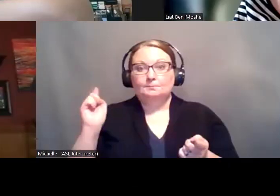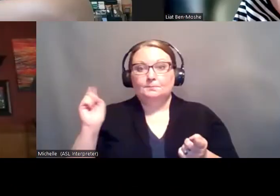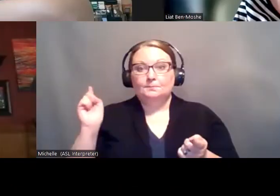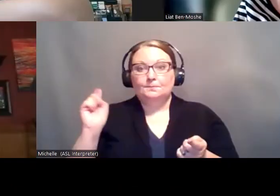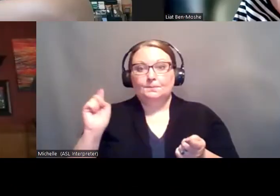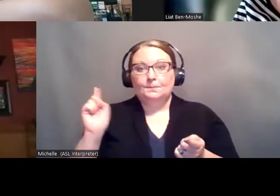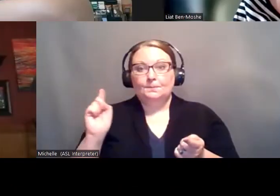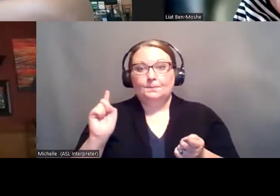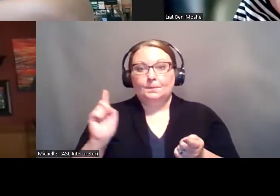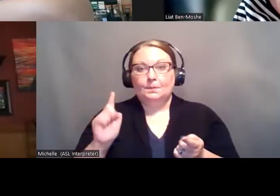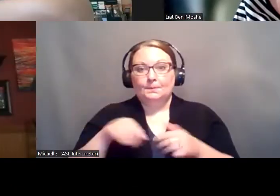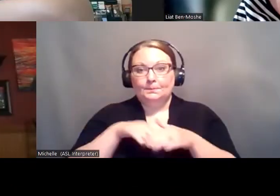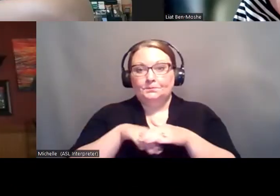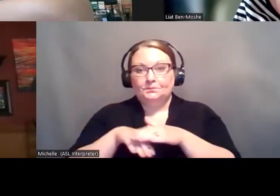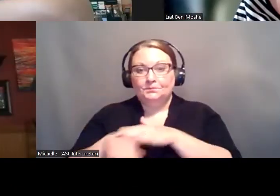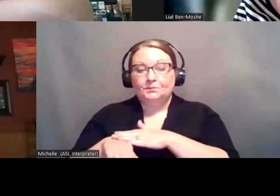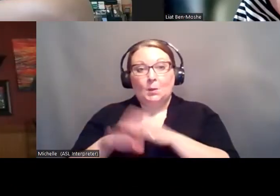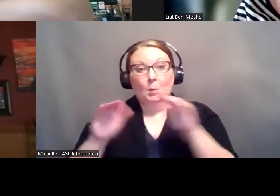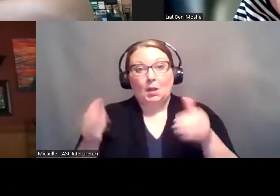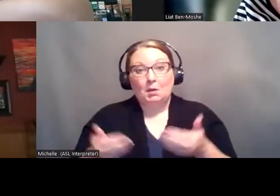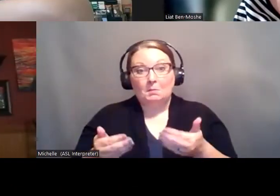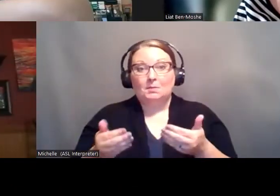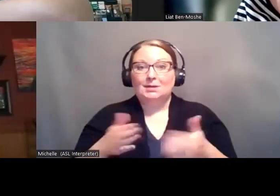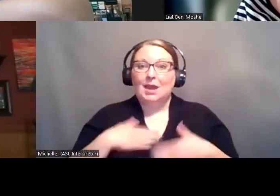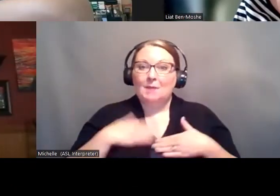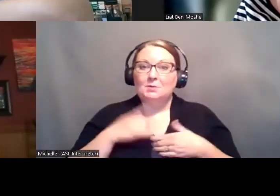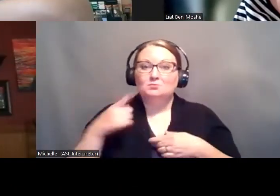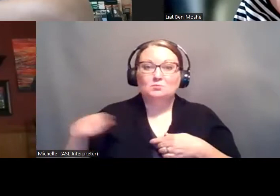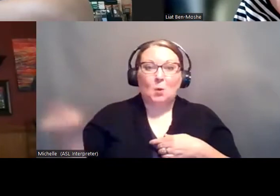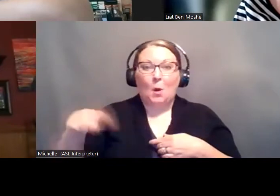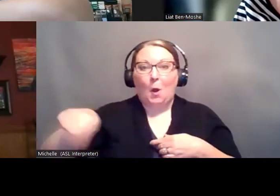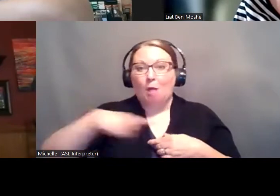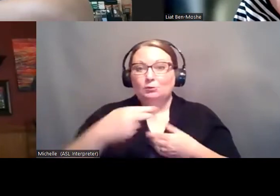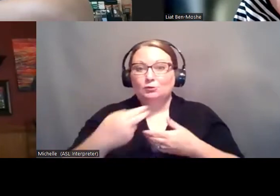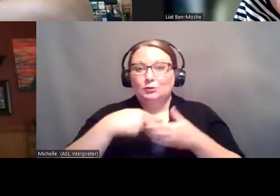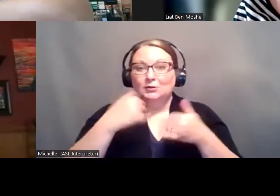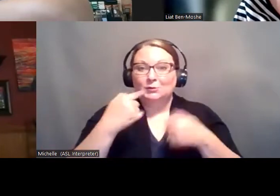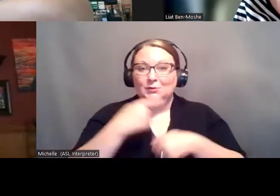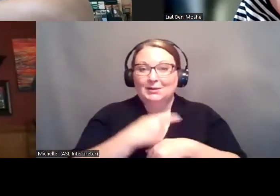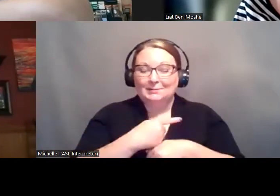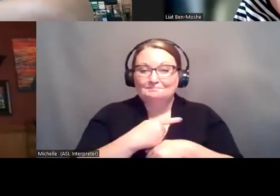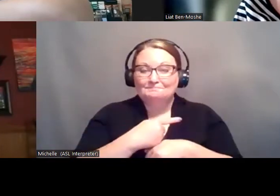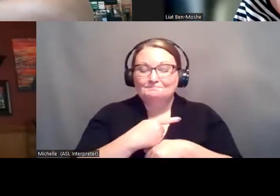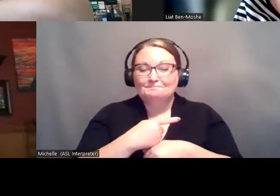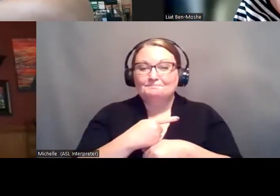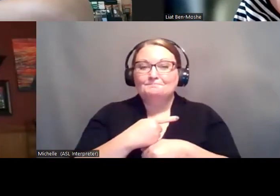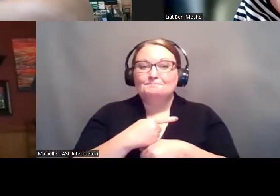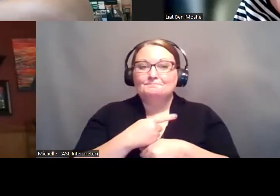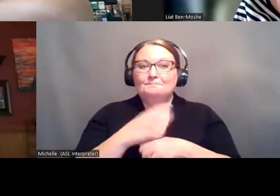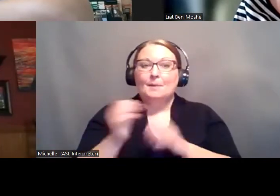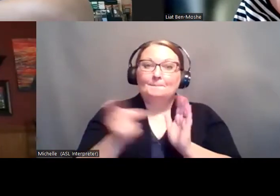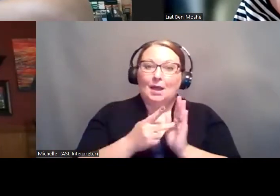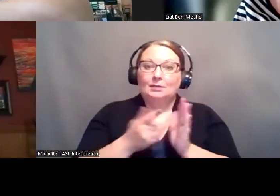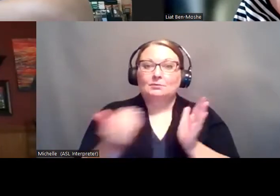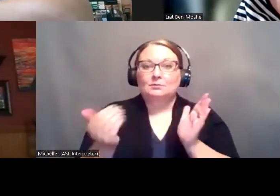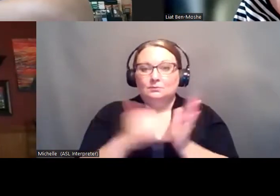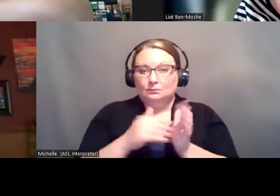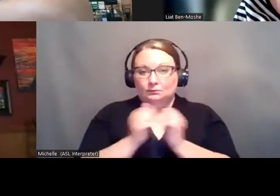Welcome, we're really, really happy that you could all join us today. We're back together after a lunch break